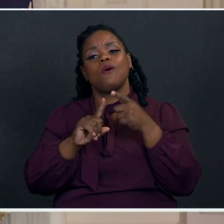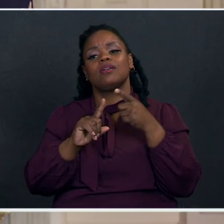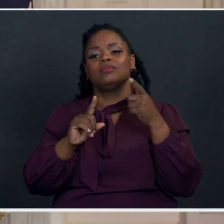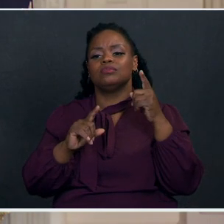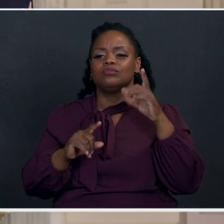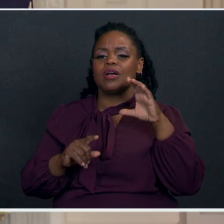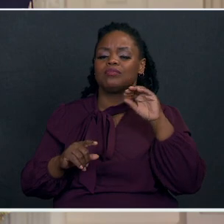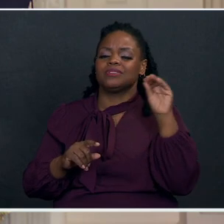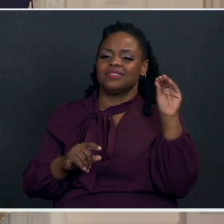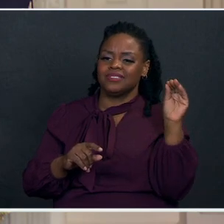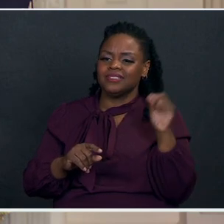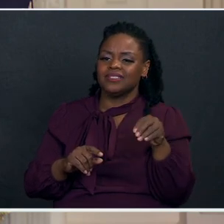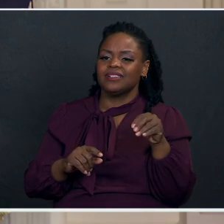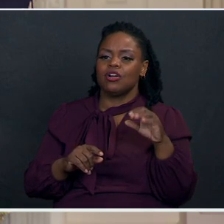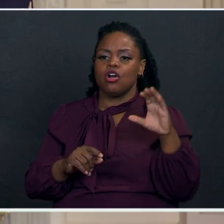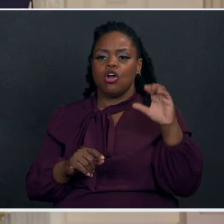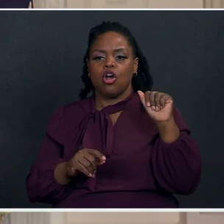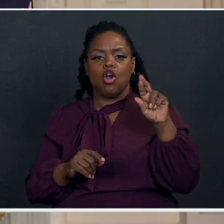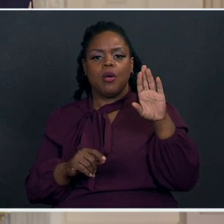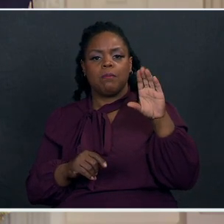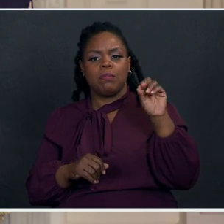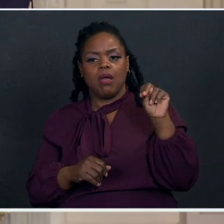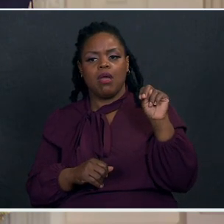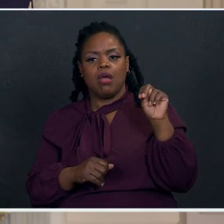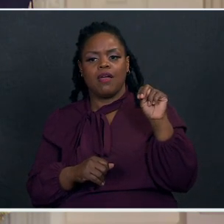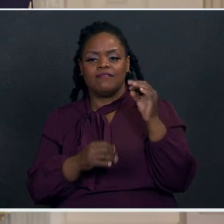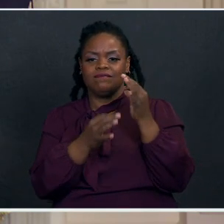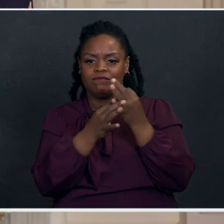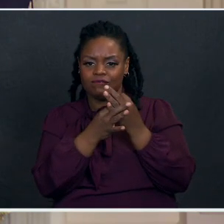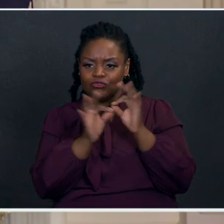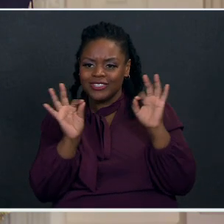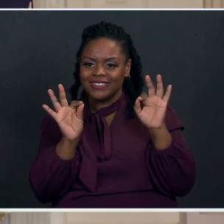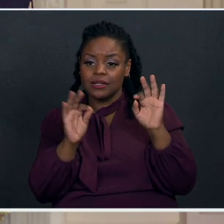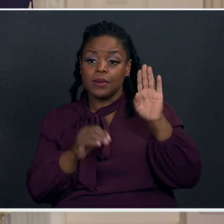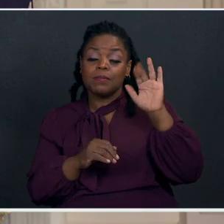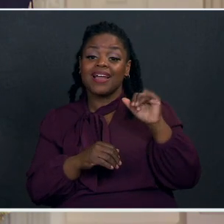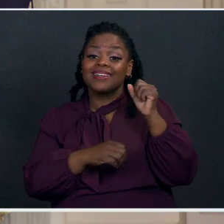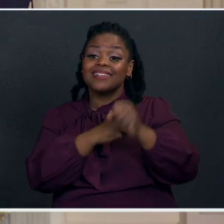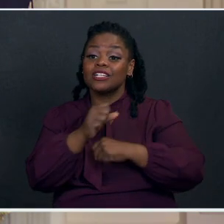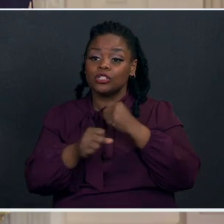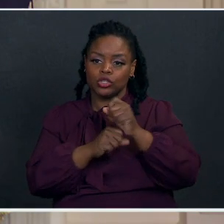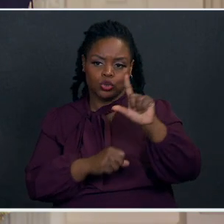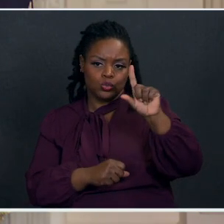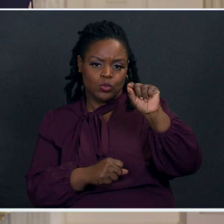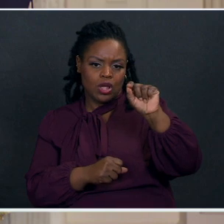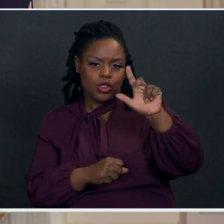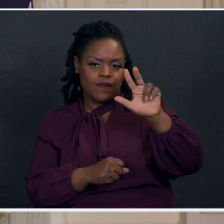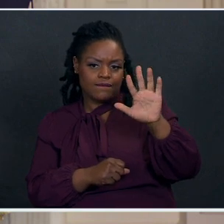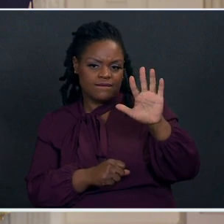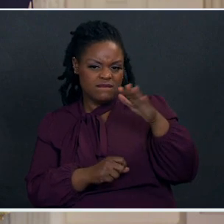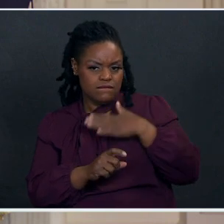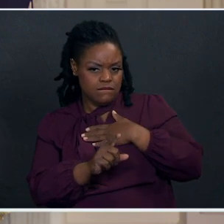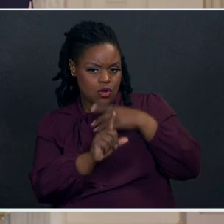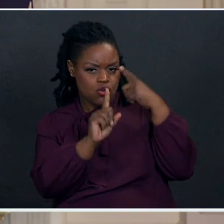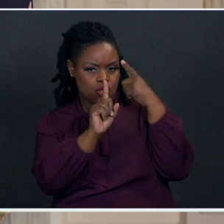carbon-pollution-free electric sector by 2035. Transforming the American electric sector